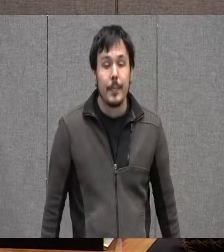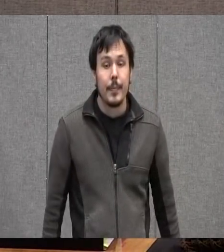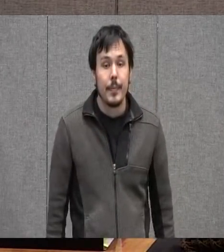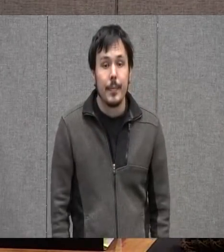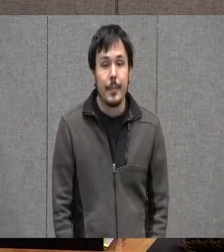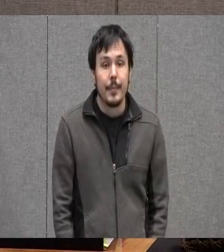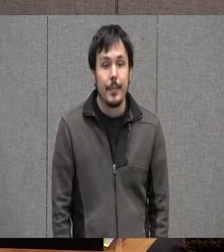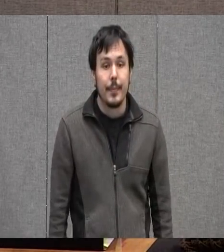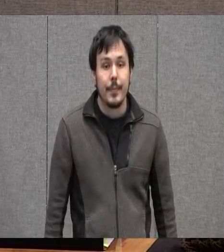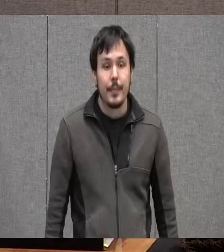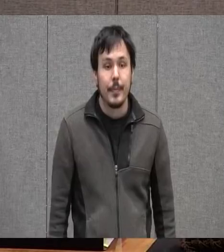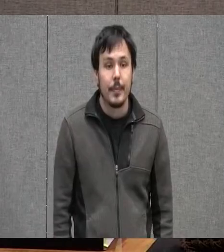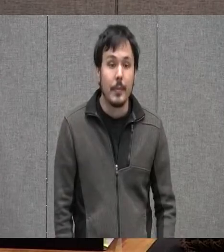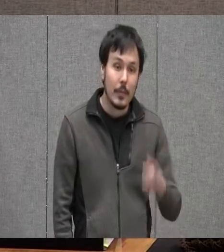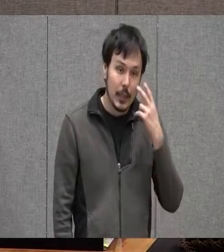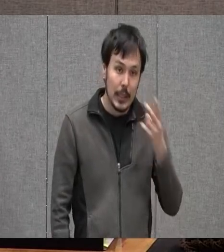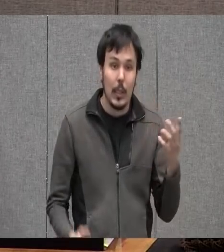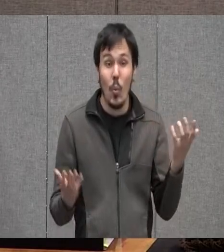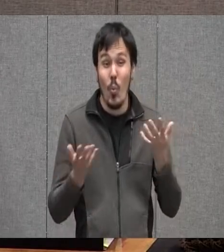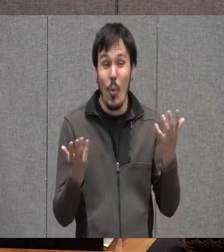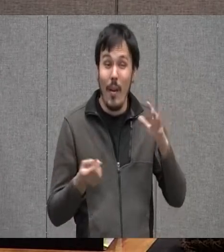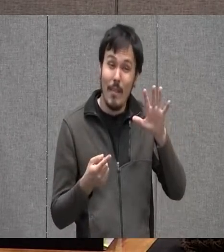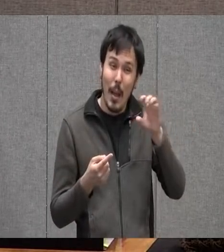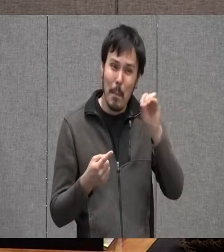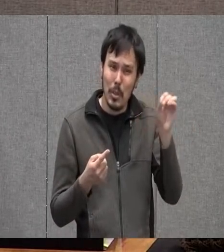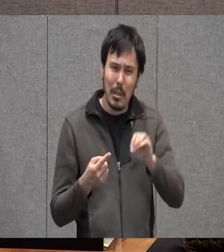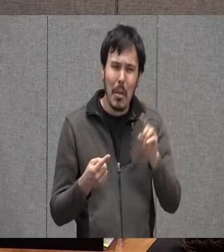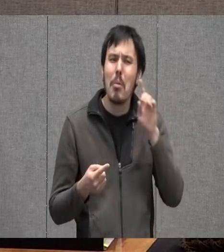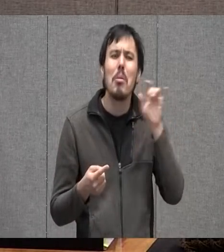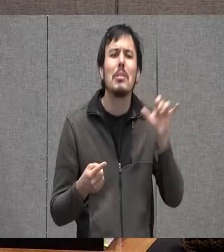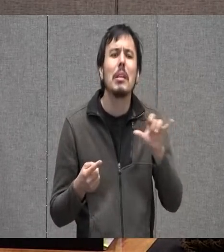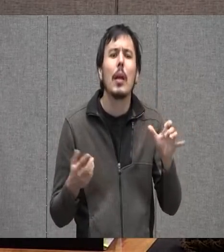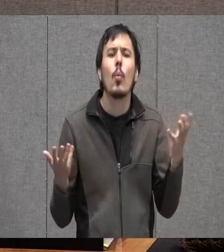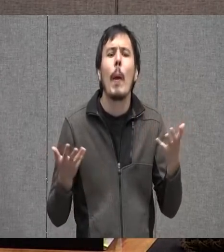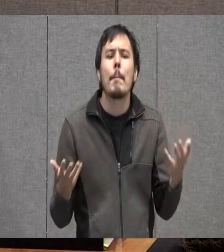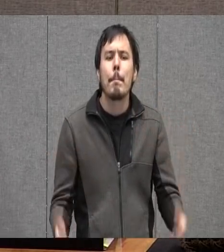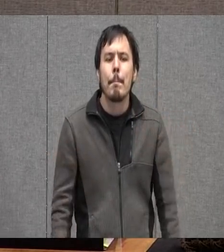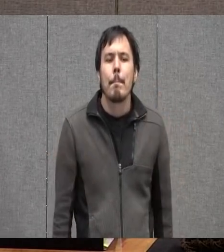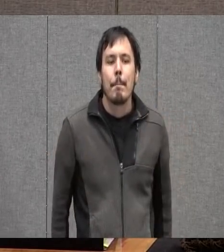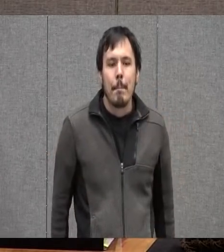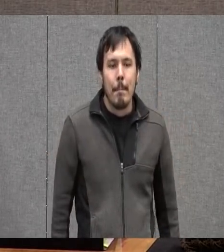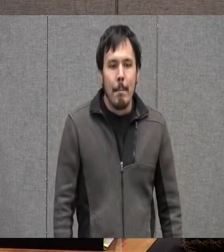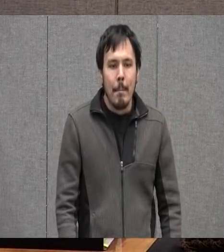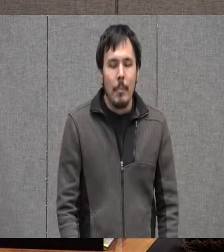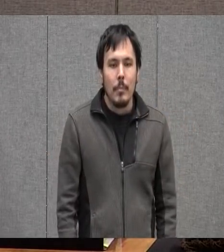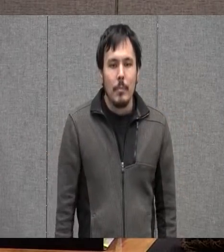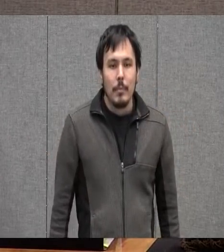what 5% of our dollar looks like on our visual model. There it is.